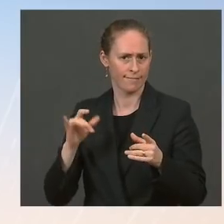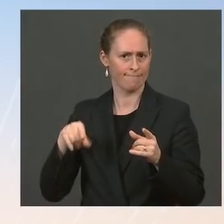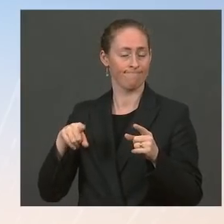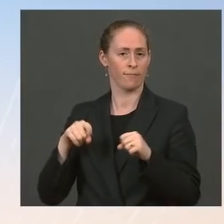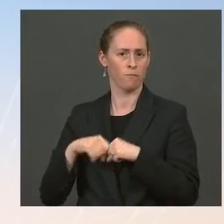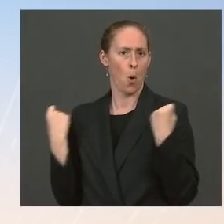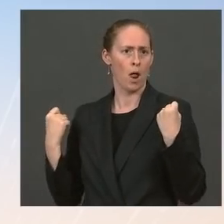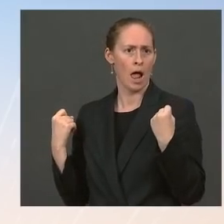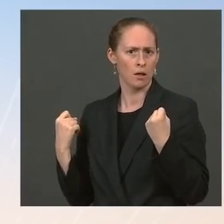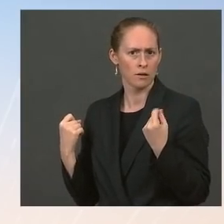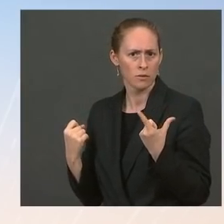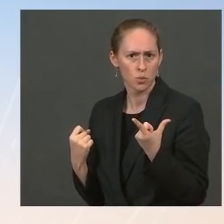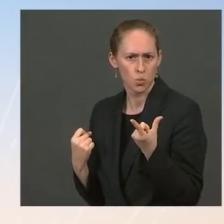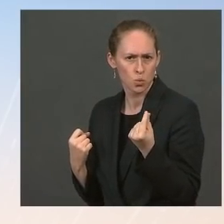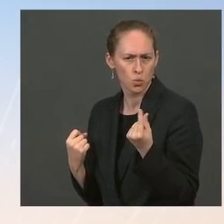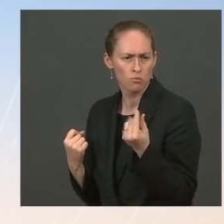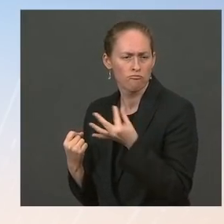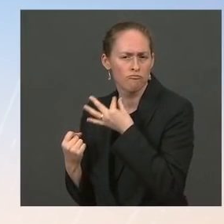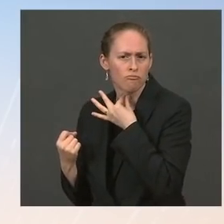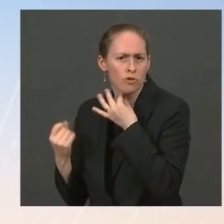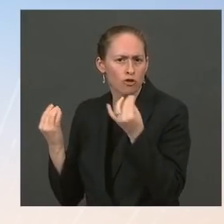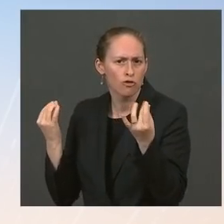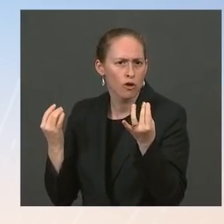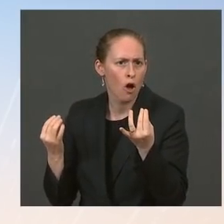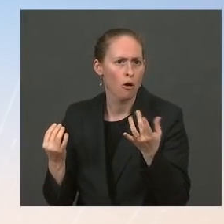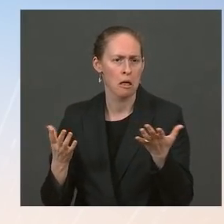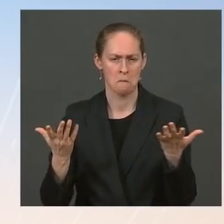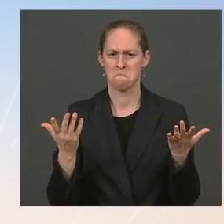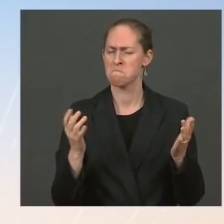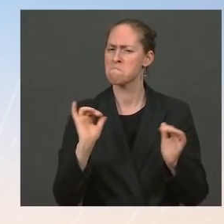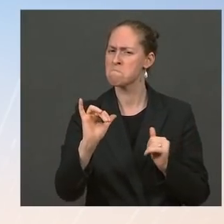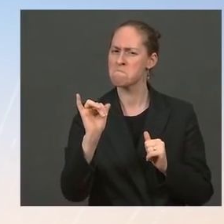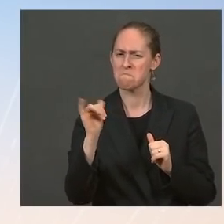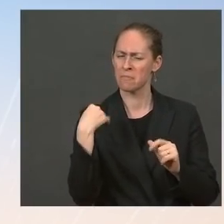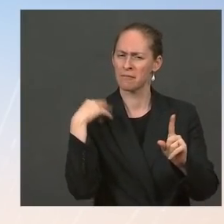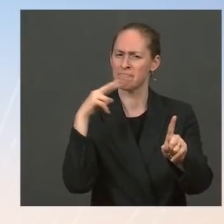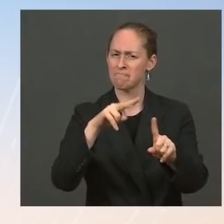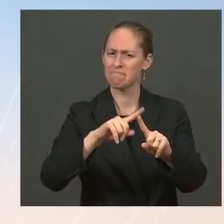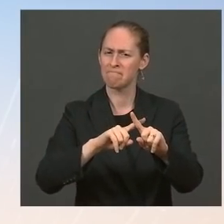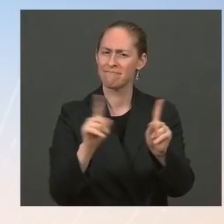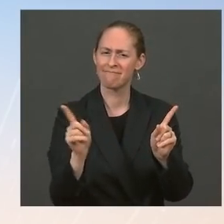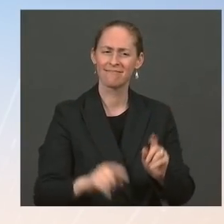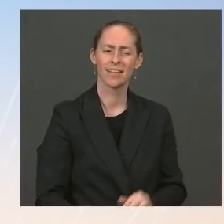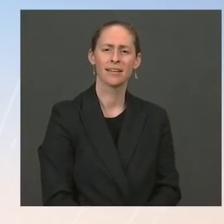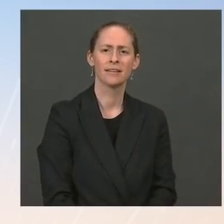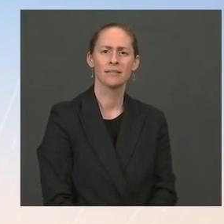Ms. Psaki: We -- we don't view it that way, I think it's safe to say. I would say that, in our view,